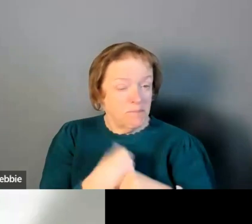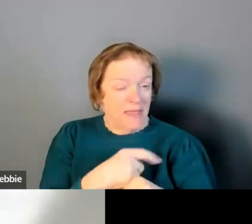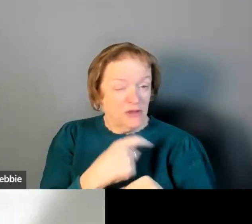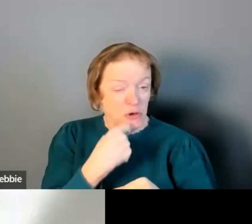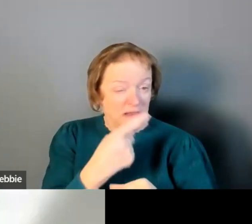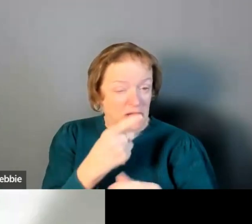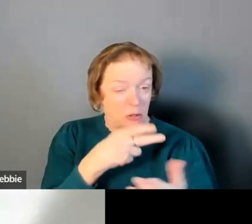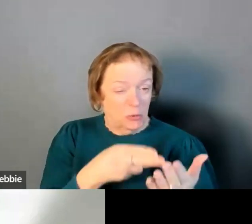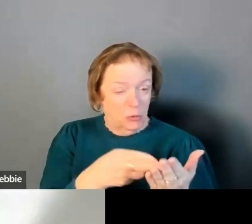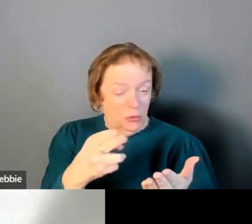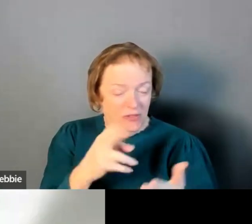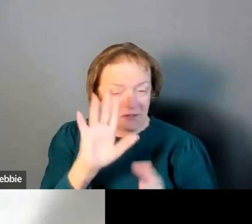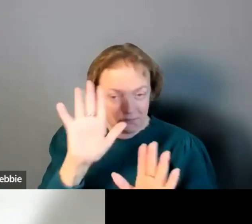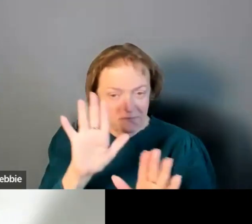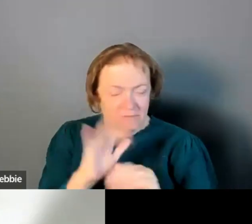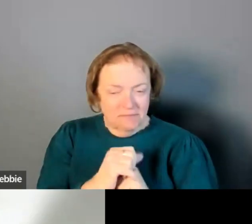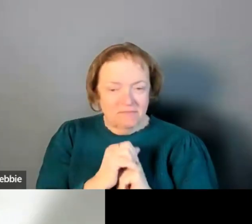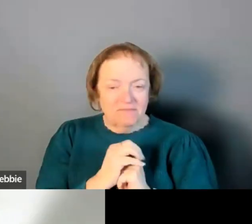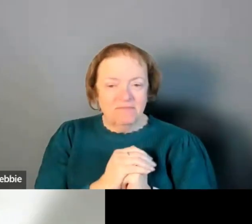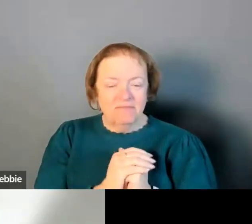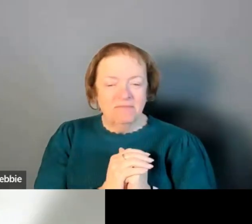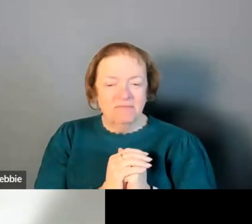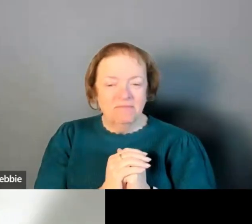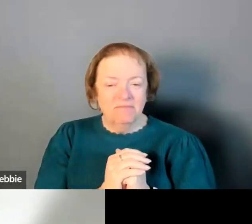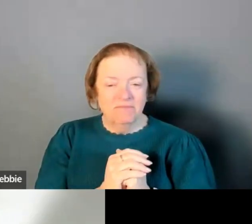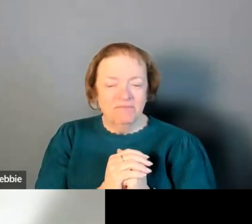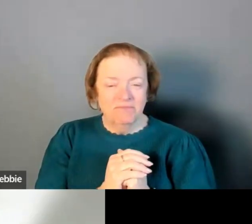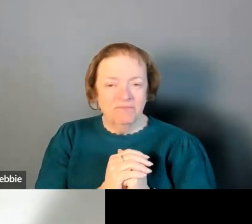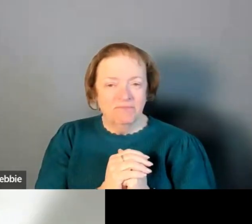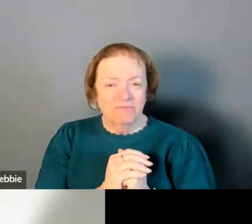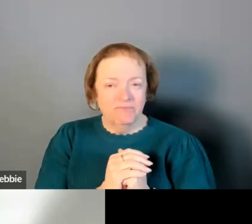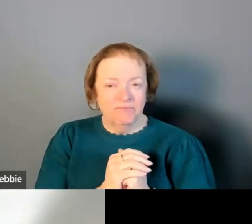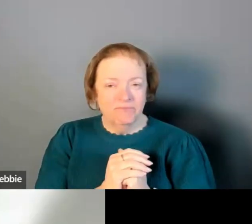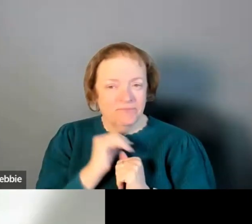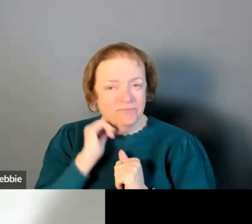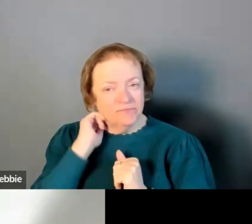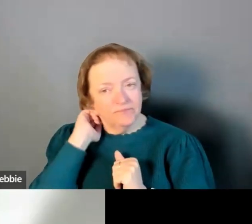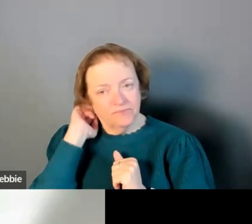what it says. I am going to see if it does open